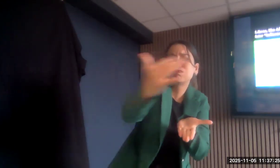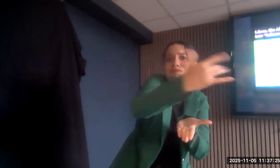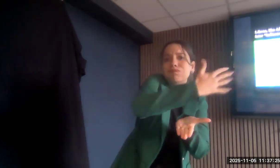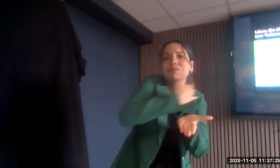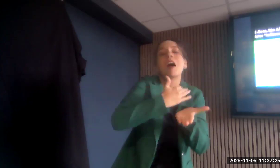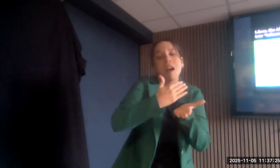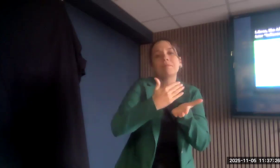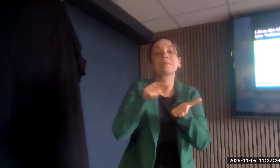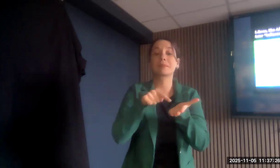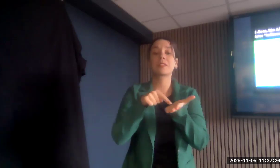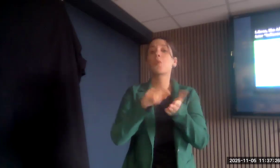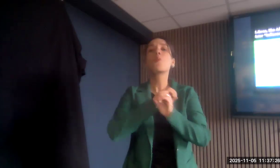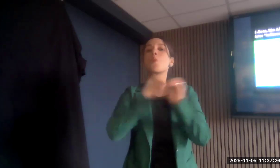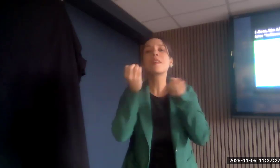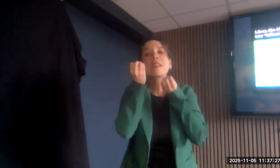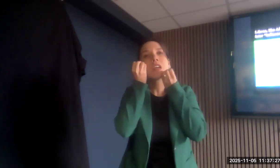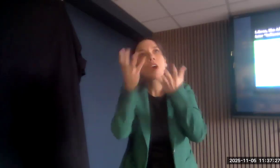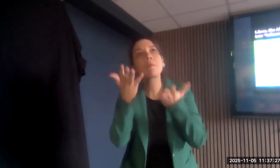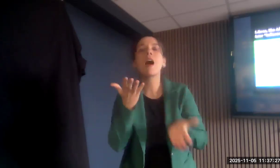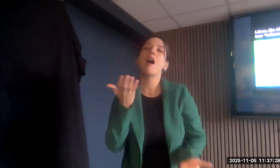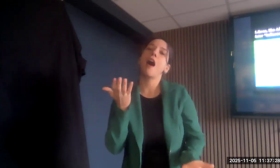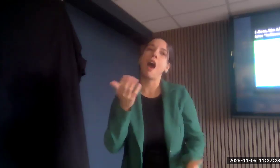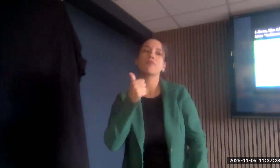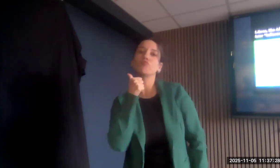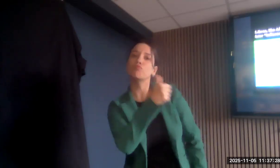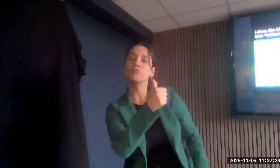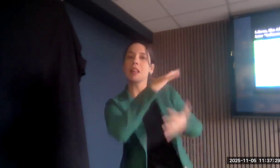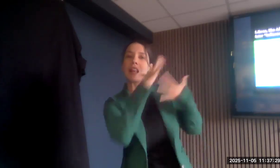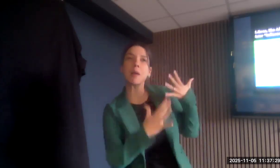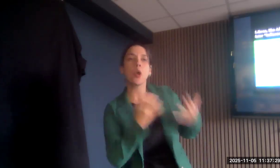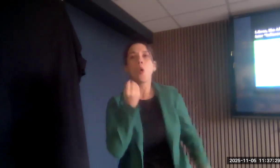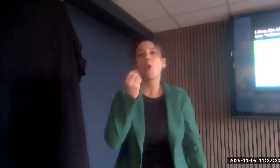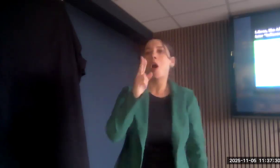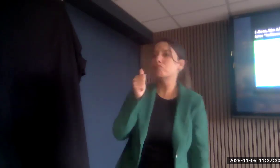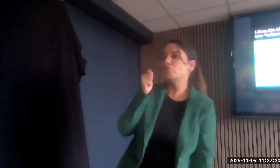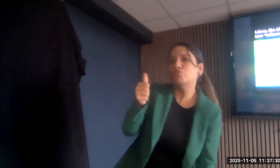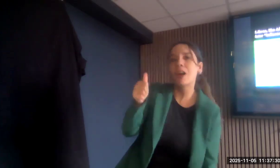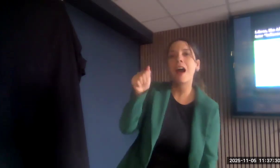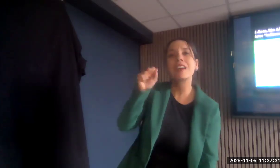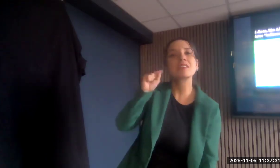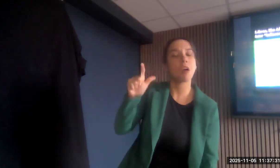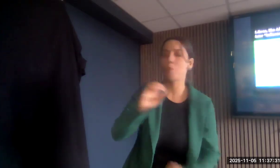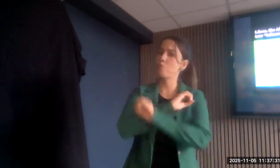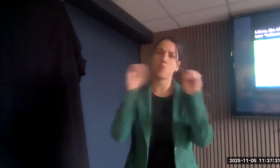So many, many years of work went into creating this dictionary, and the work was created.